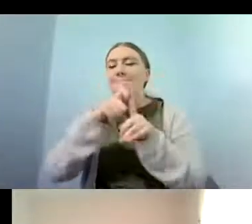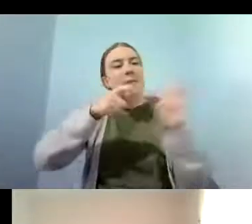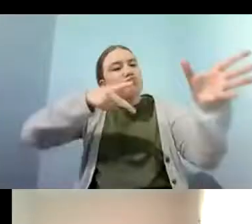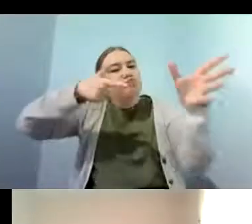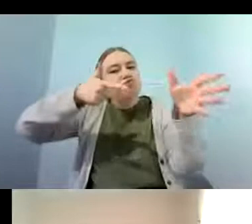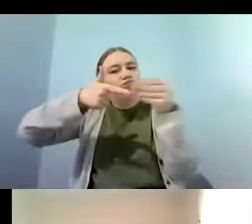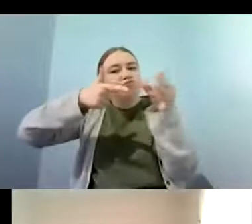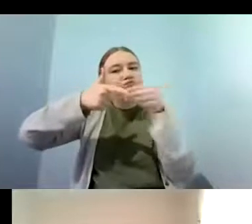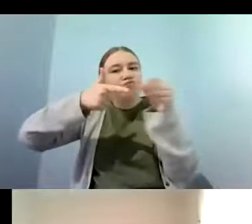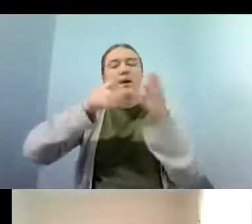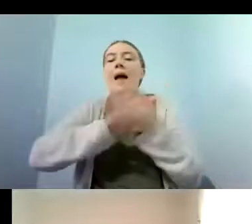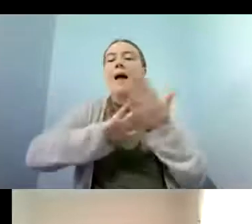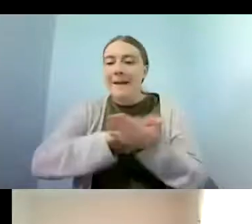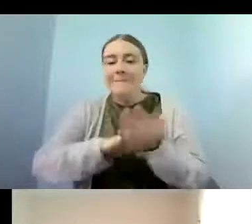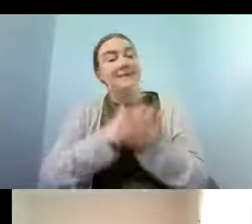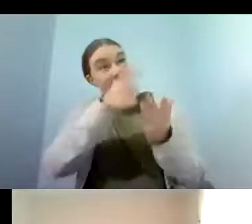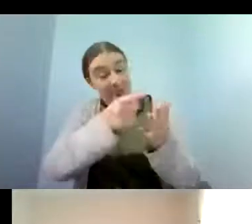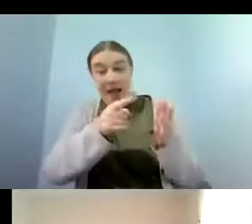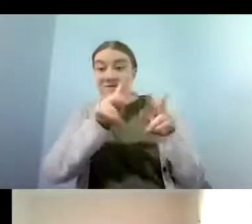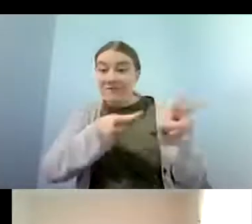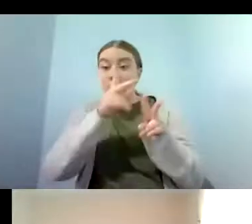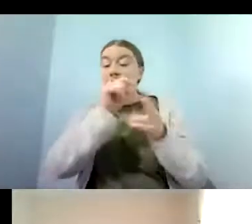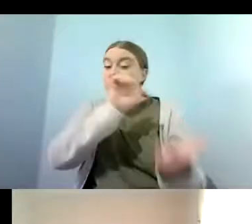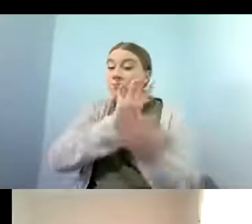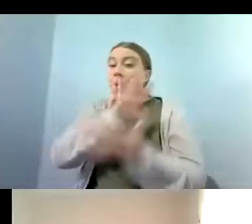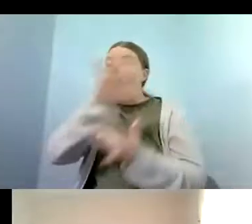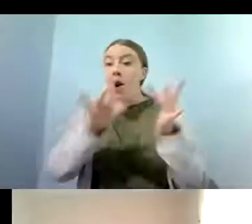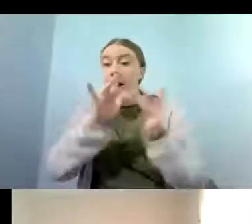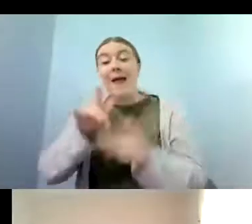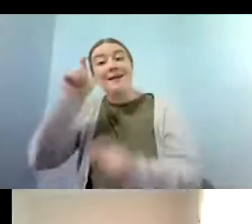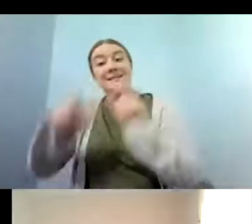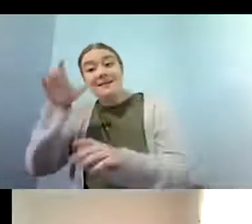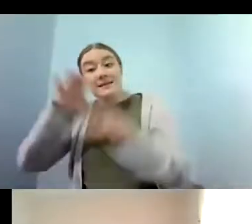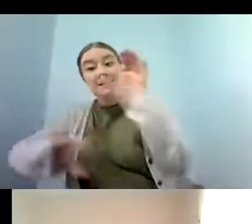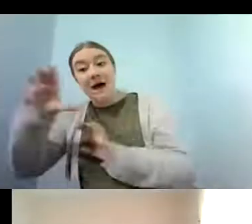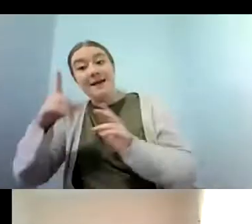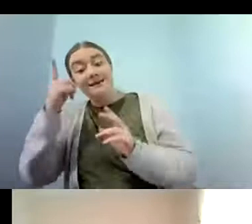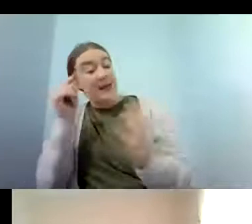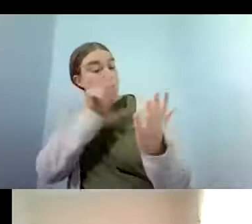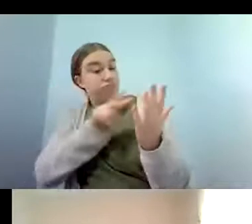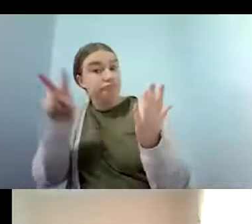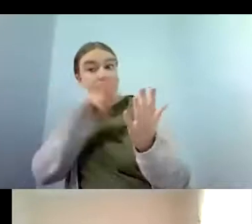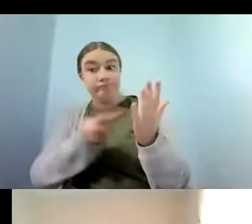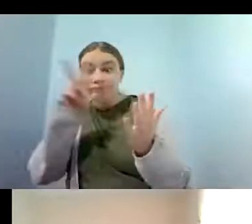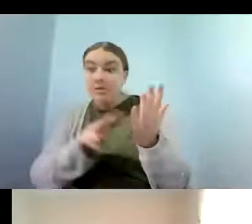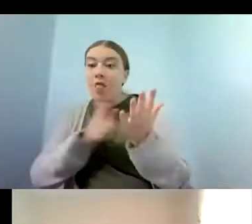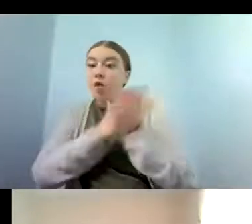for citizen scientists to come and process which really could stand on workload and a website